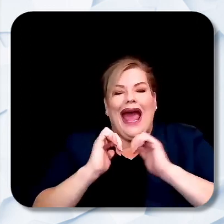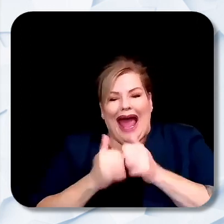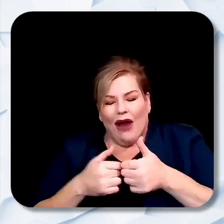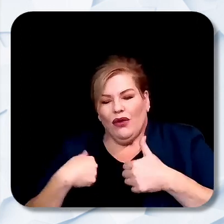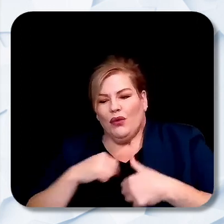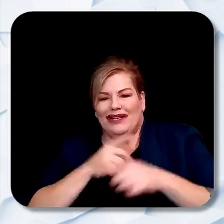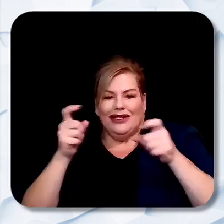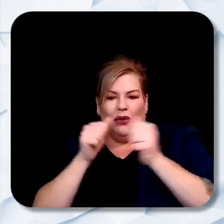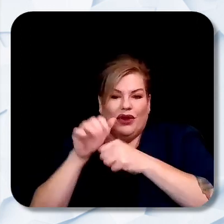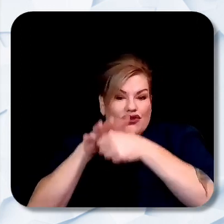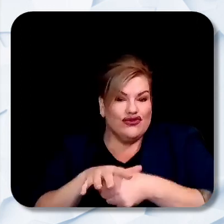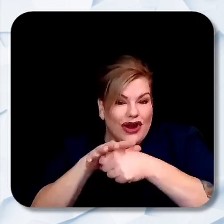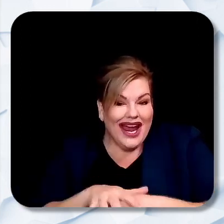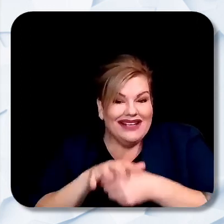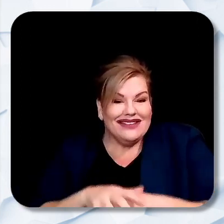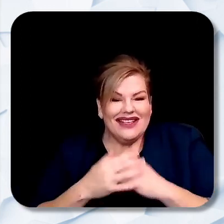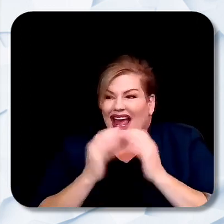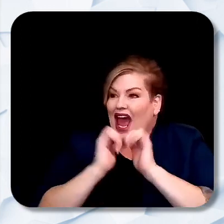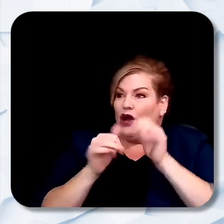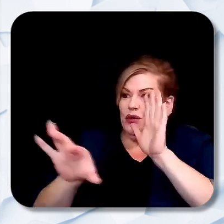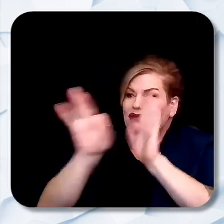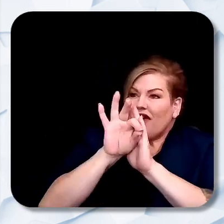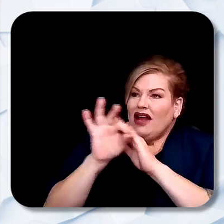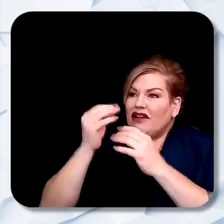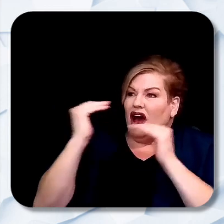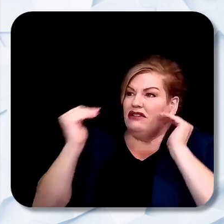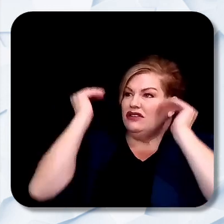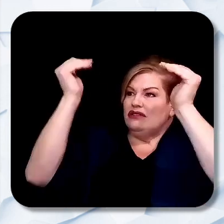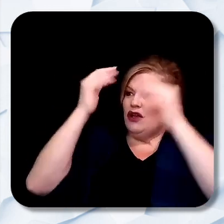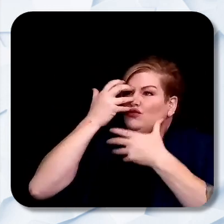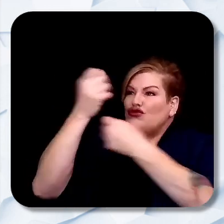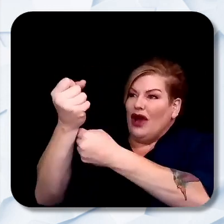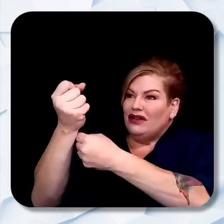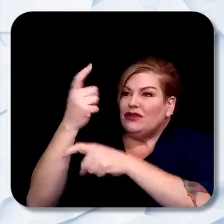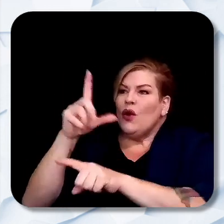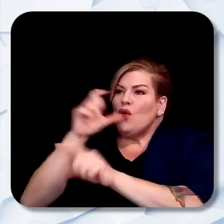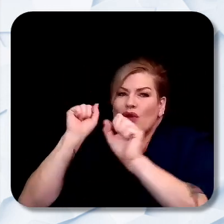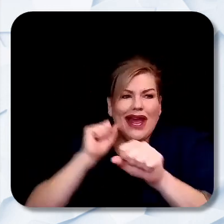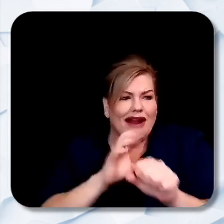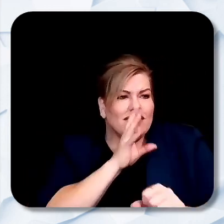also finding a trusted adult. So how do I ask for help? Who can I talk to and giving